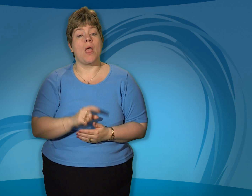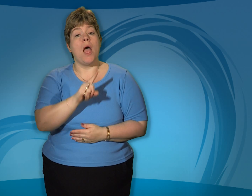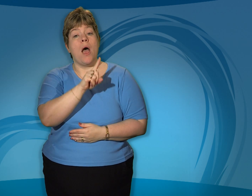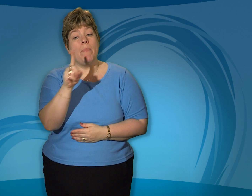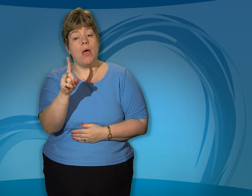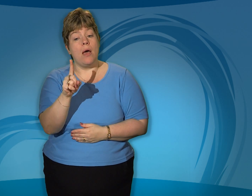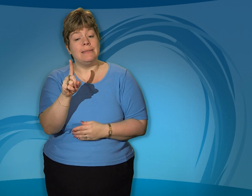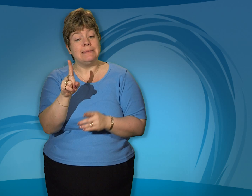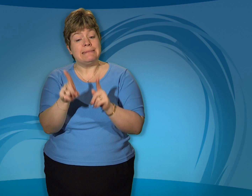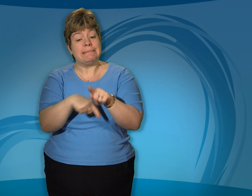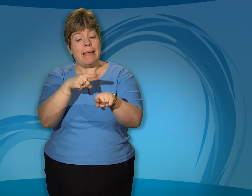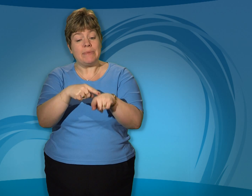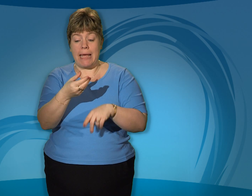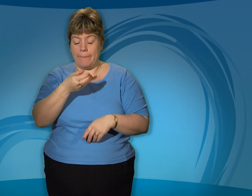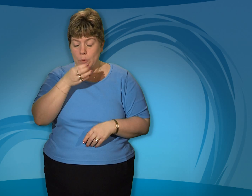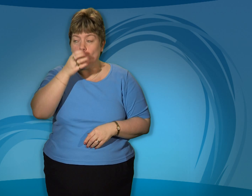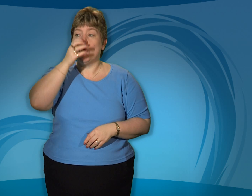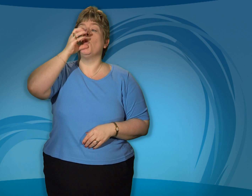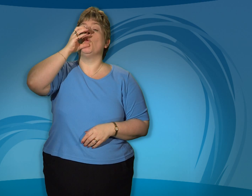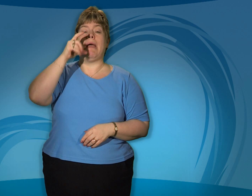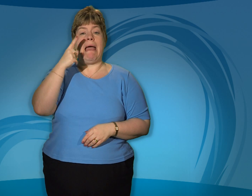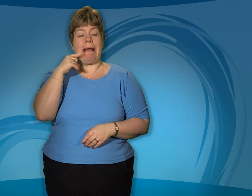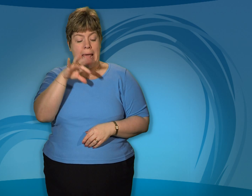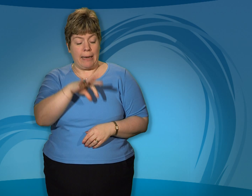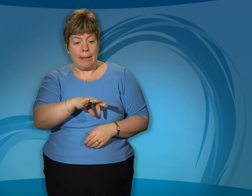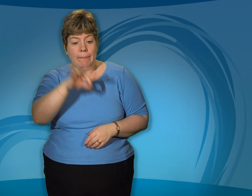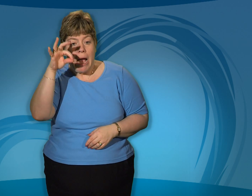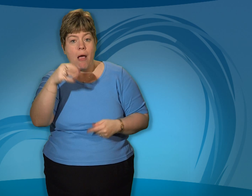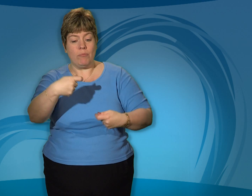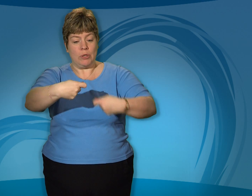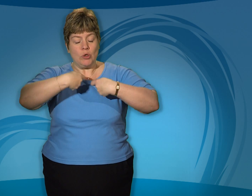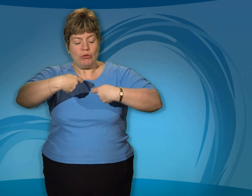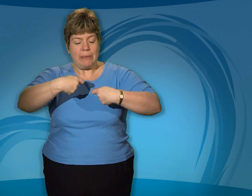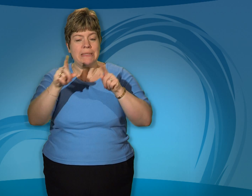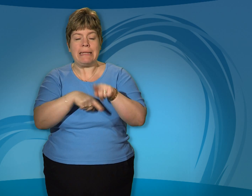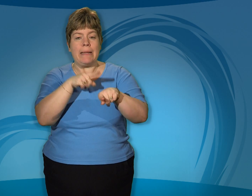however treatments cannot be undertaken during these procedures,